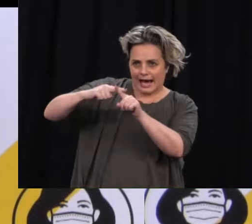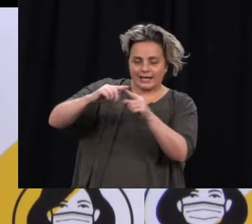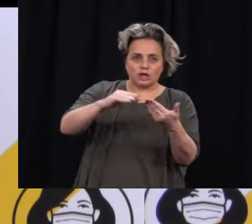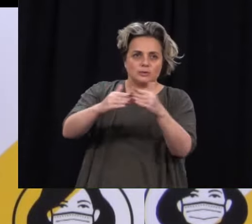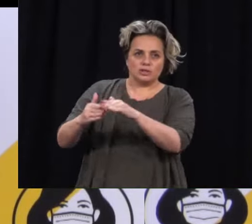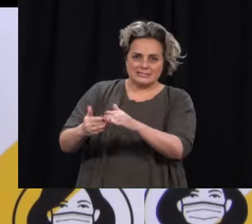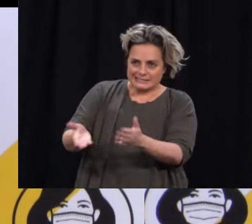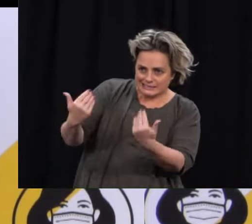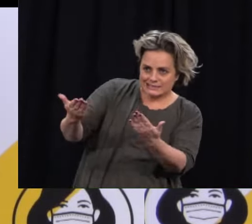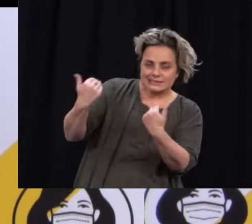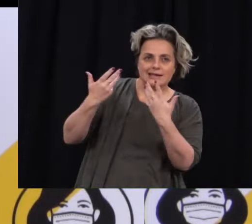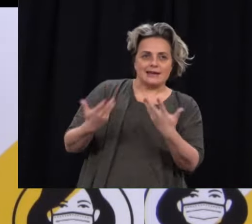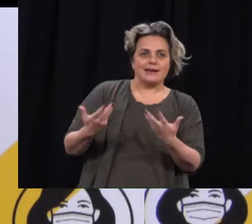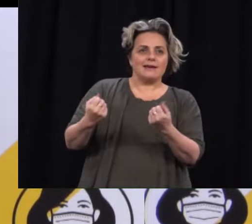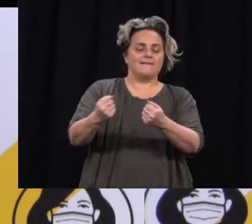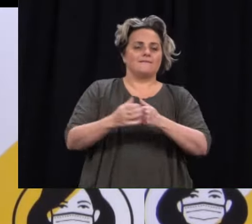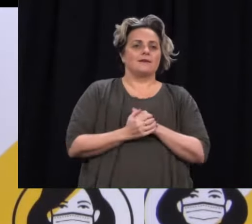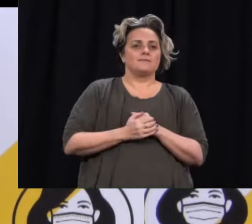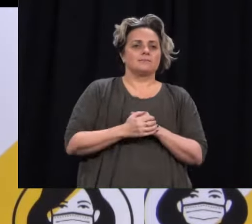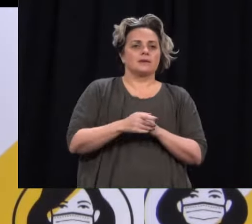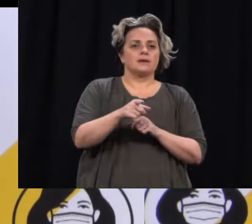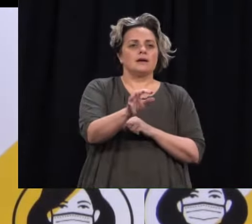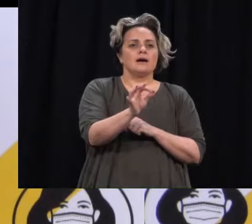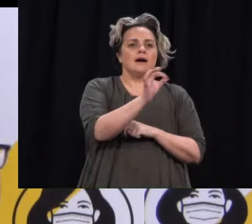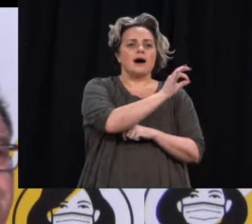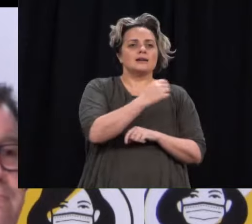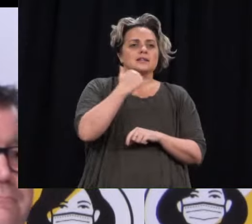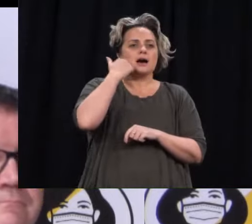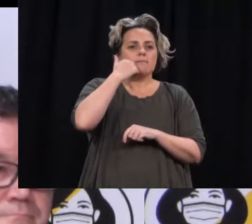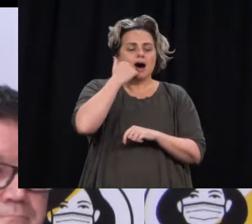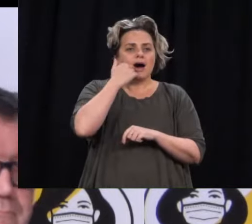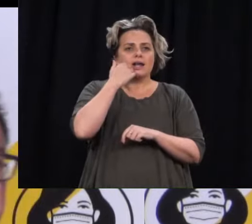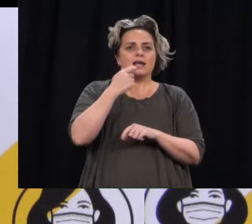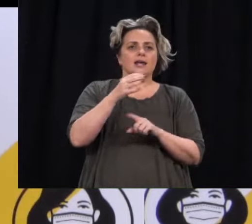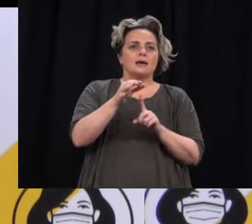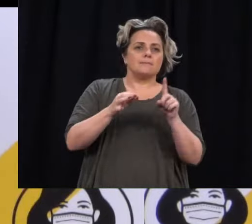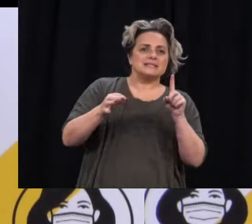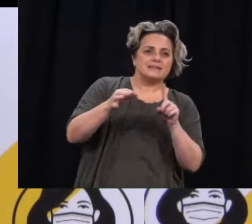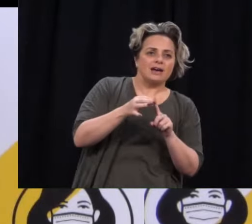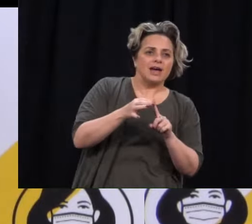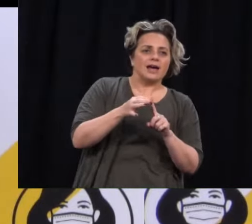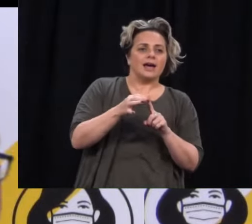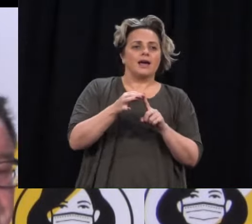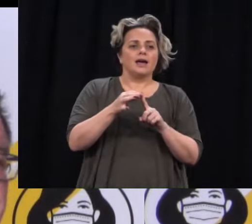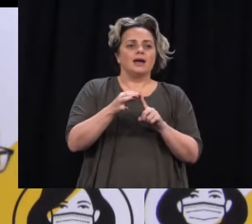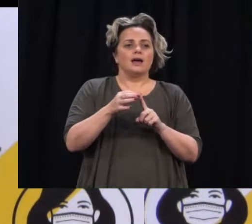lower in South Auckland for Pacific than in other parts of country. As you would anticipate, there is a big